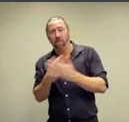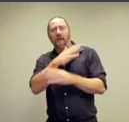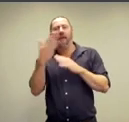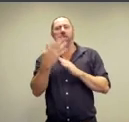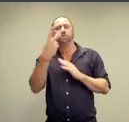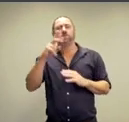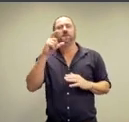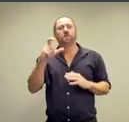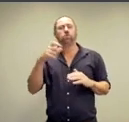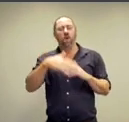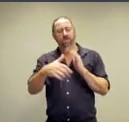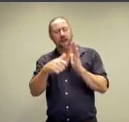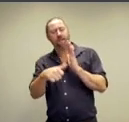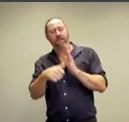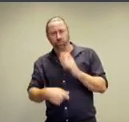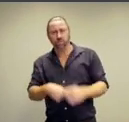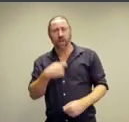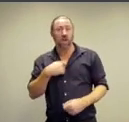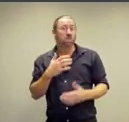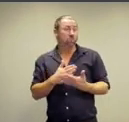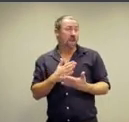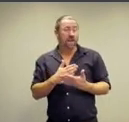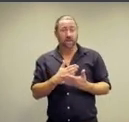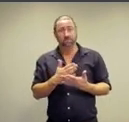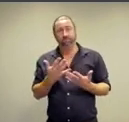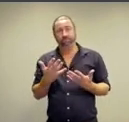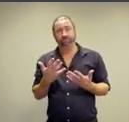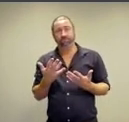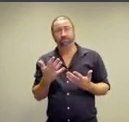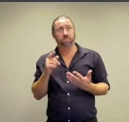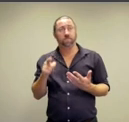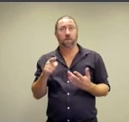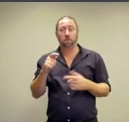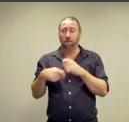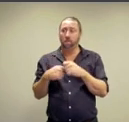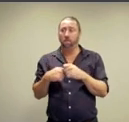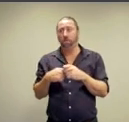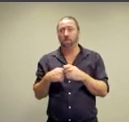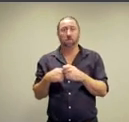happening at the end of the 20th century with the leather jacket